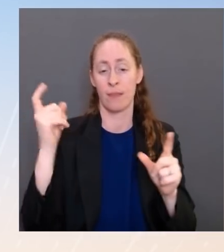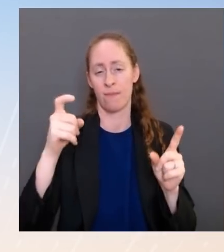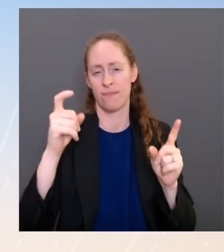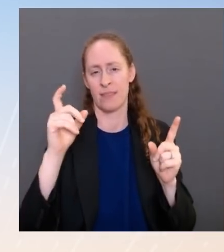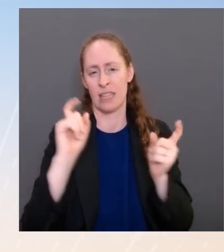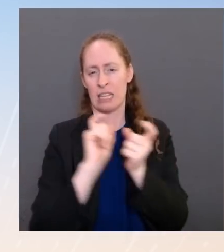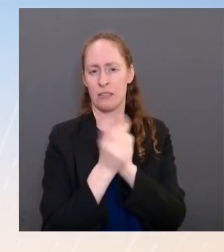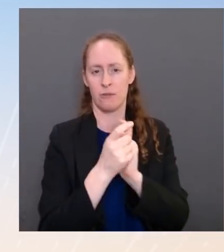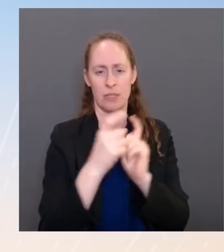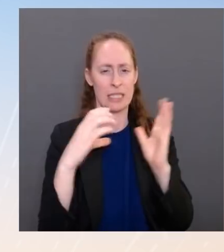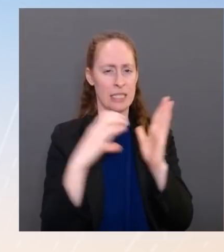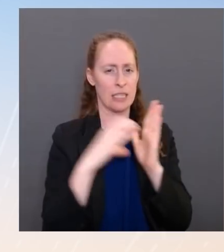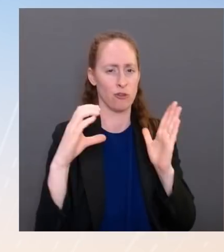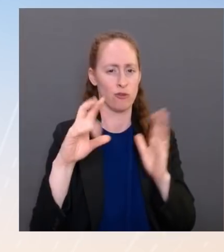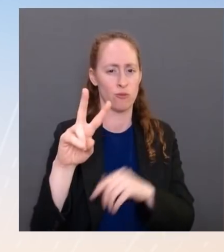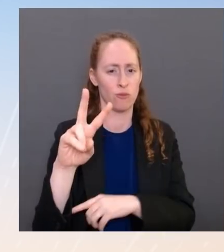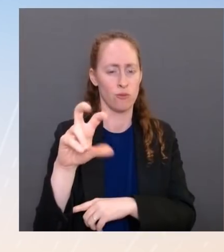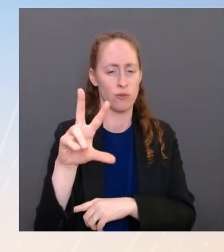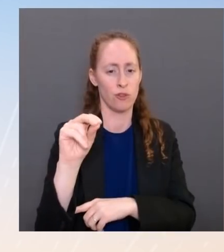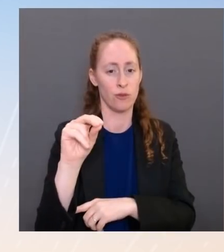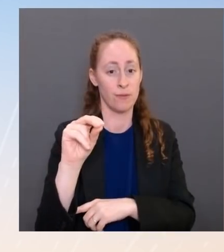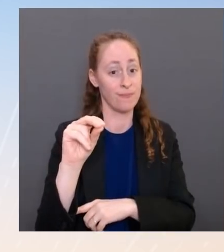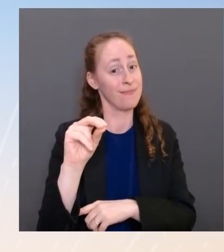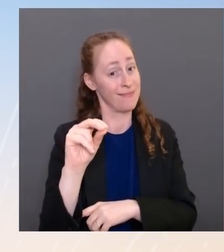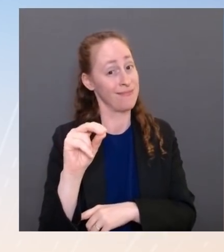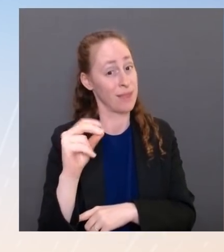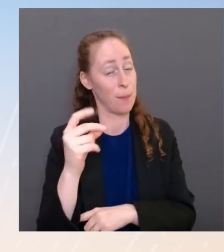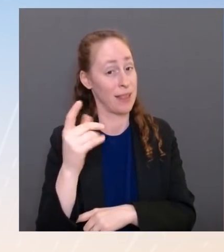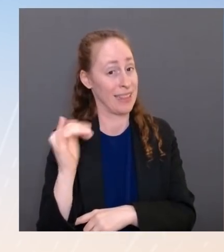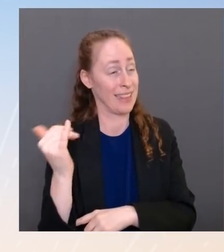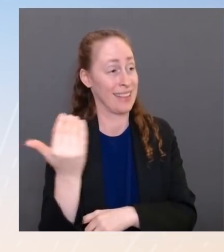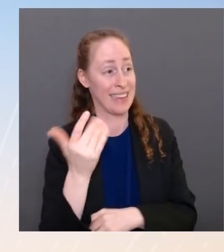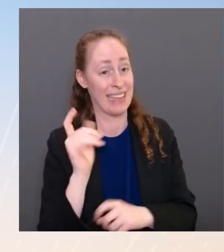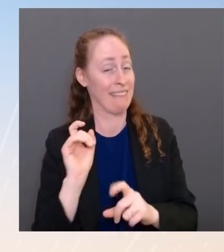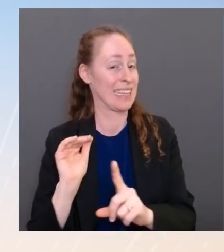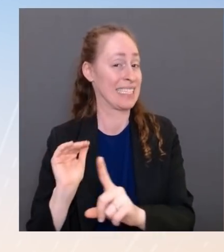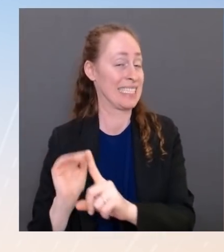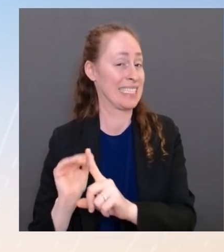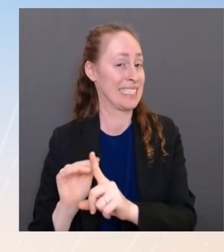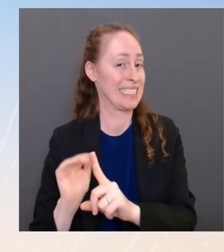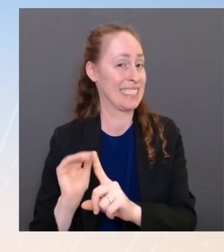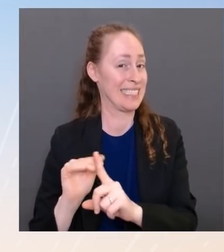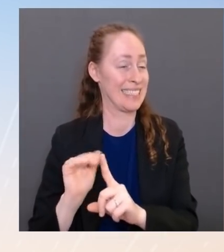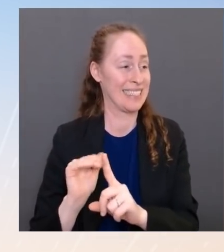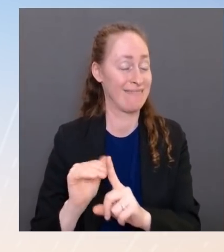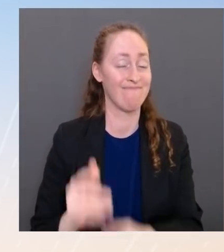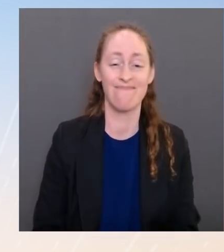The Press: And lastly, the United States is about to hit a grim milestone of a million COVID-related deaths.